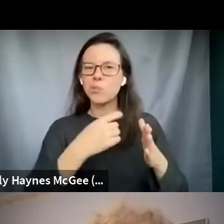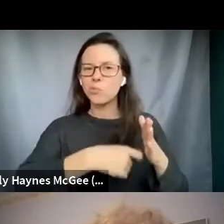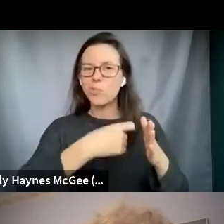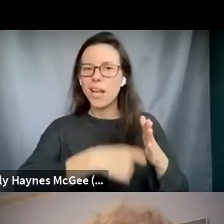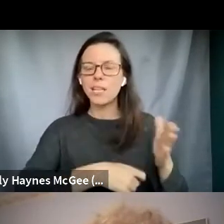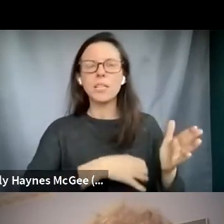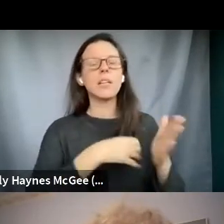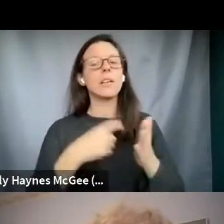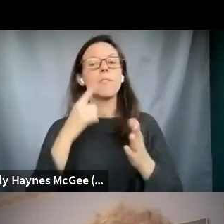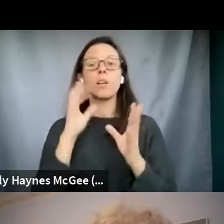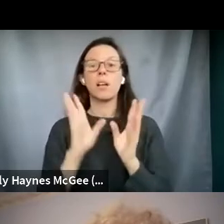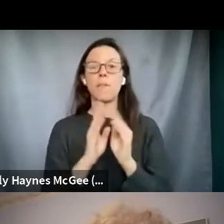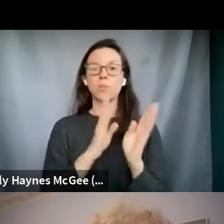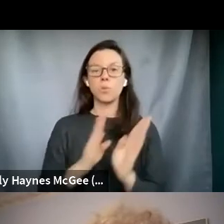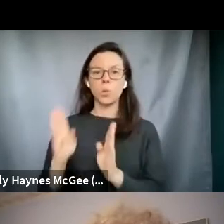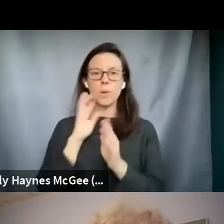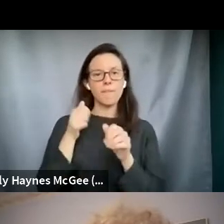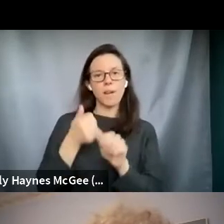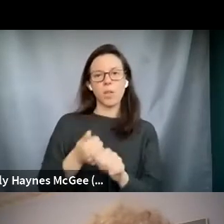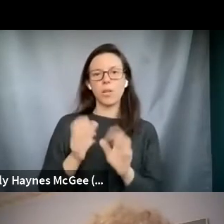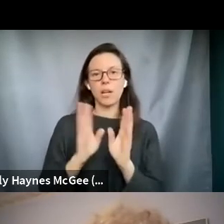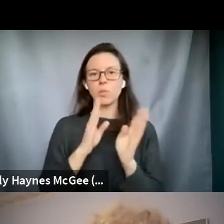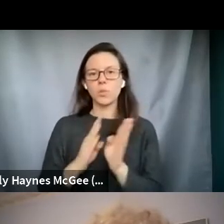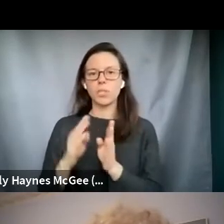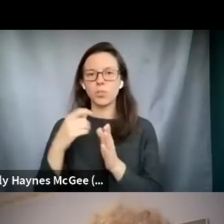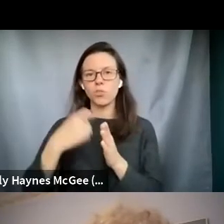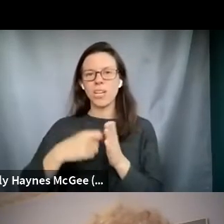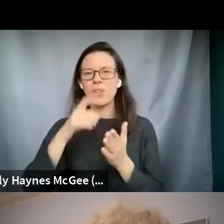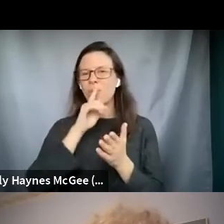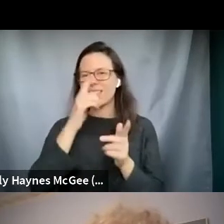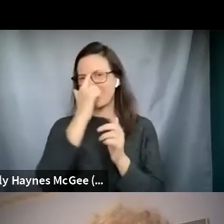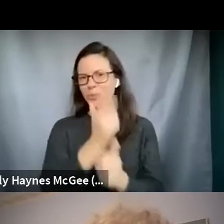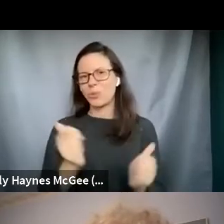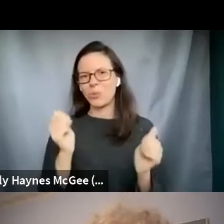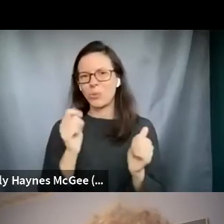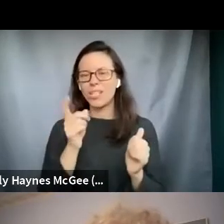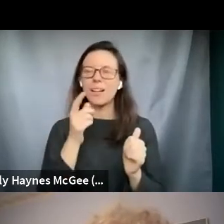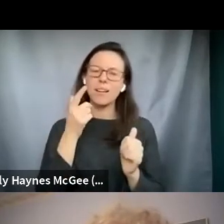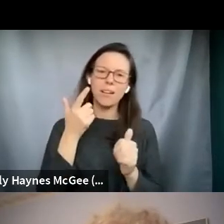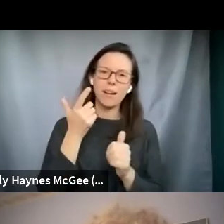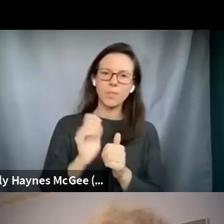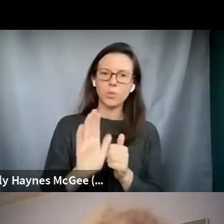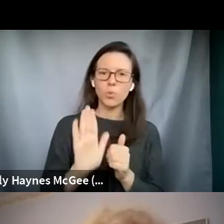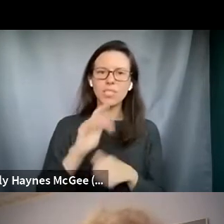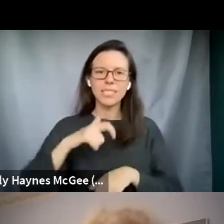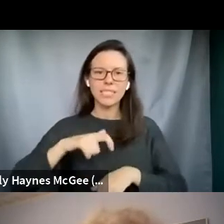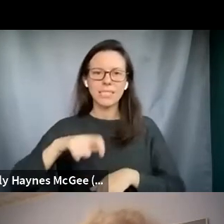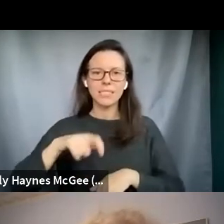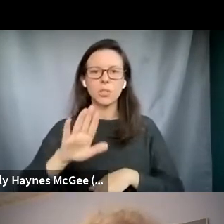For conference organizers, we did that as a specific rate. So it is it is up to you and what your needs are and your budget how much you give to your